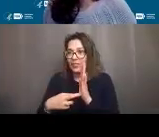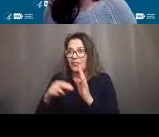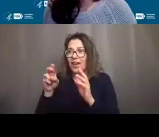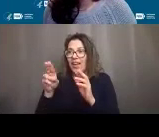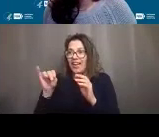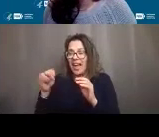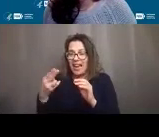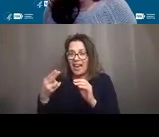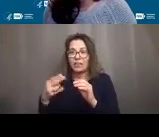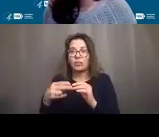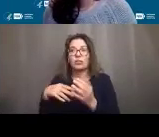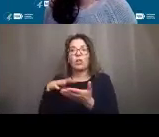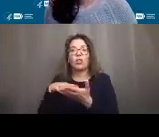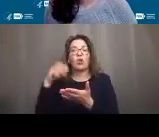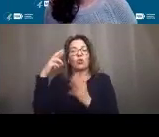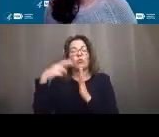it was the 11th percentile.